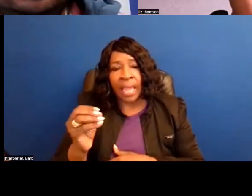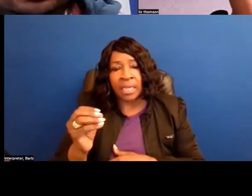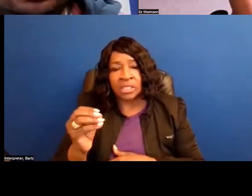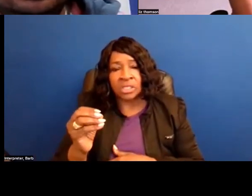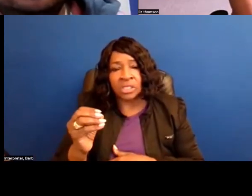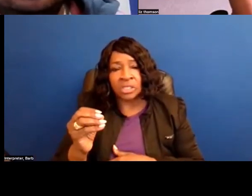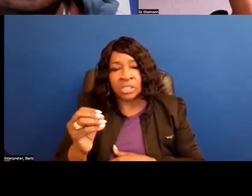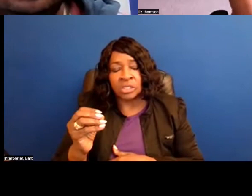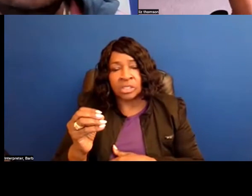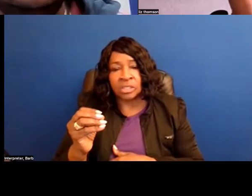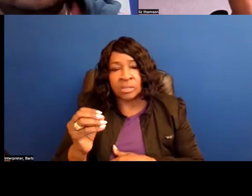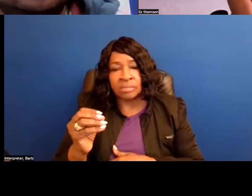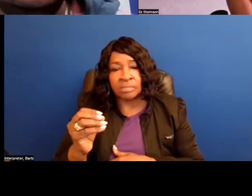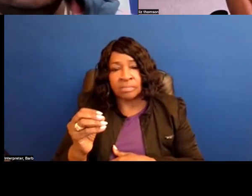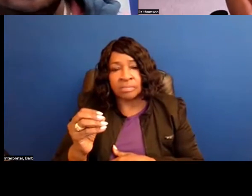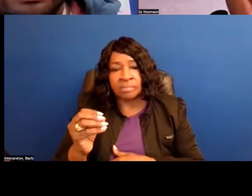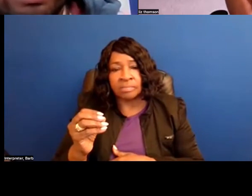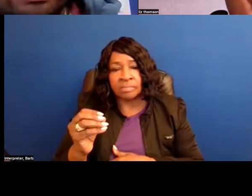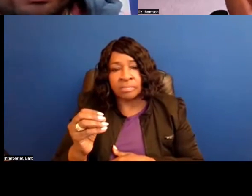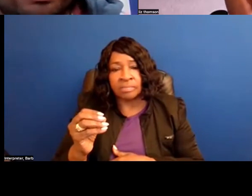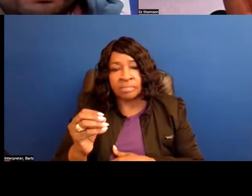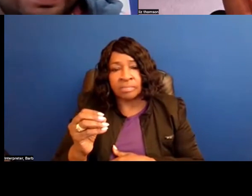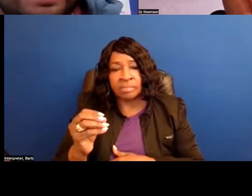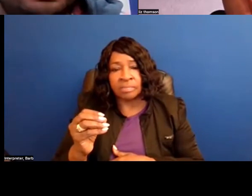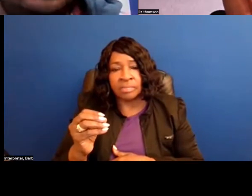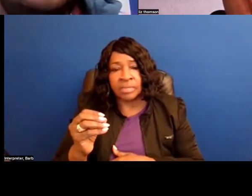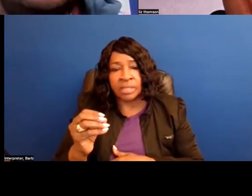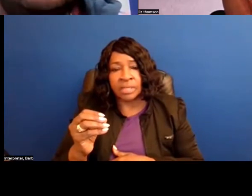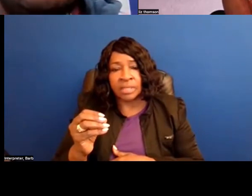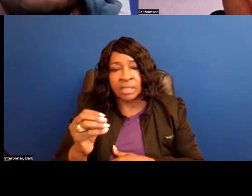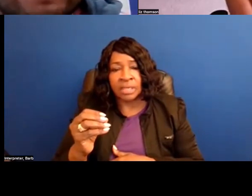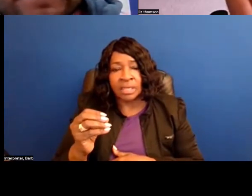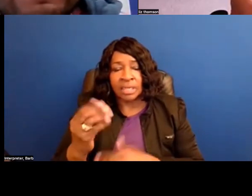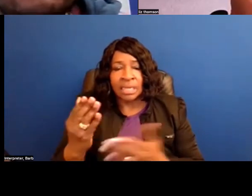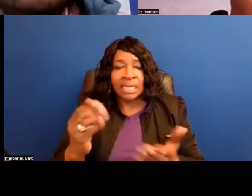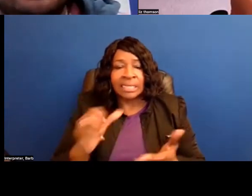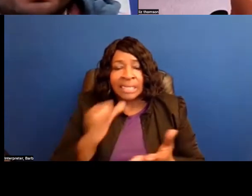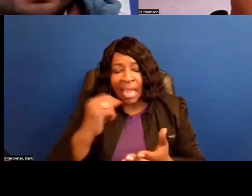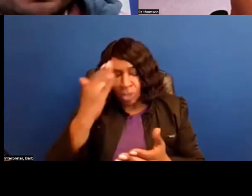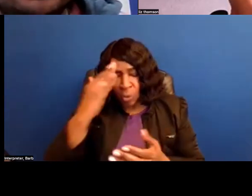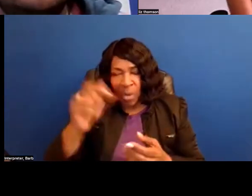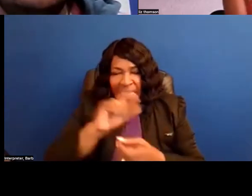And so yeah, I guess just not knowing exactly more of the details,